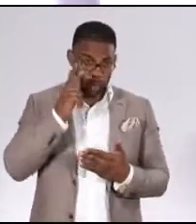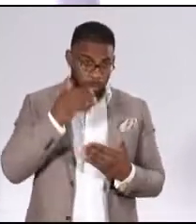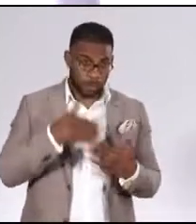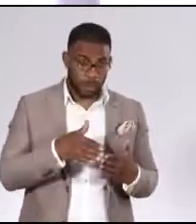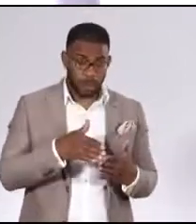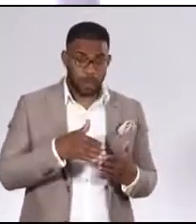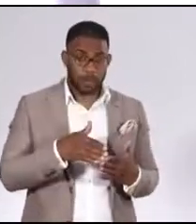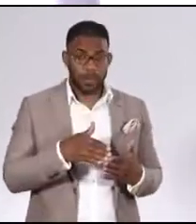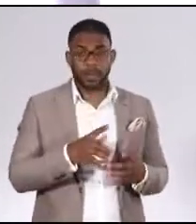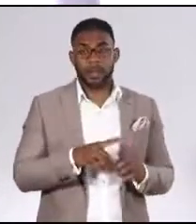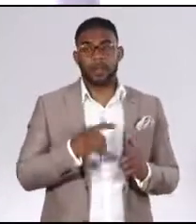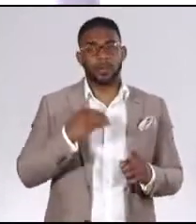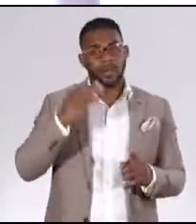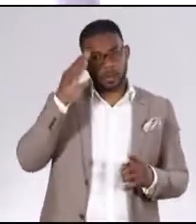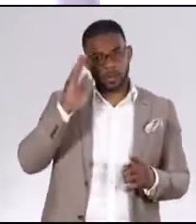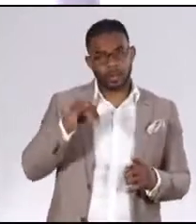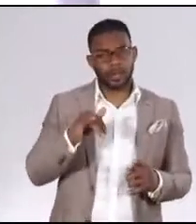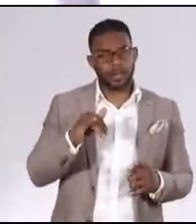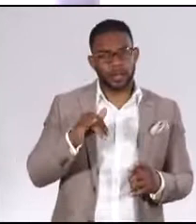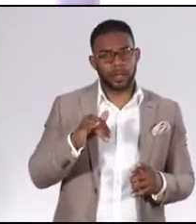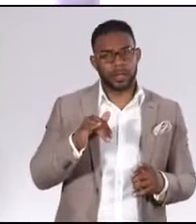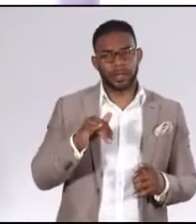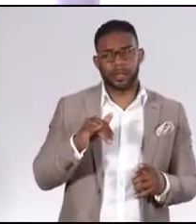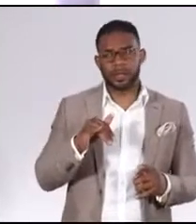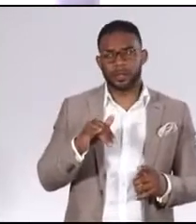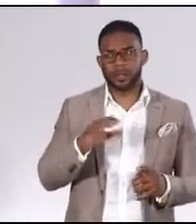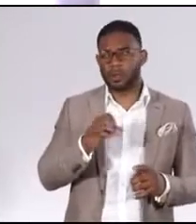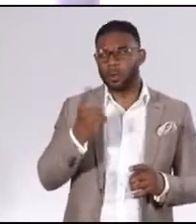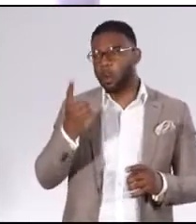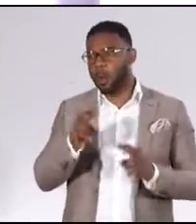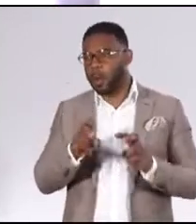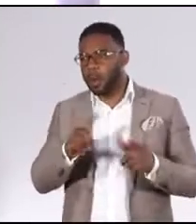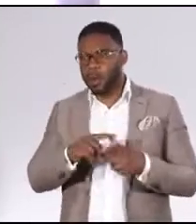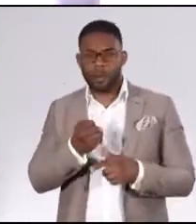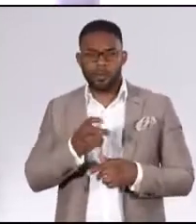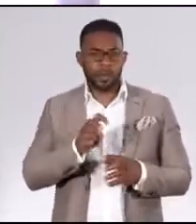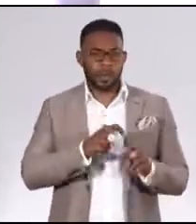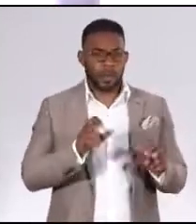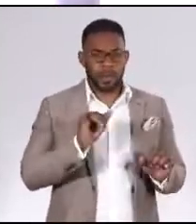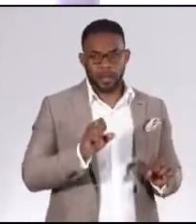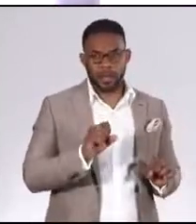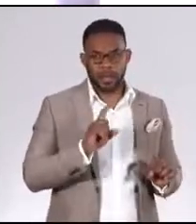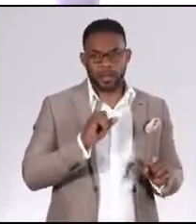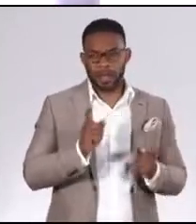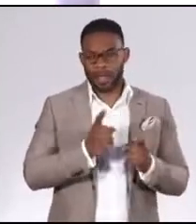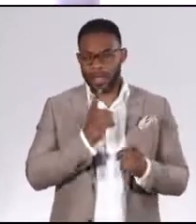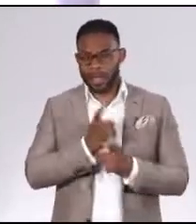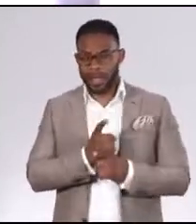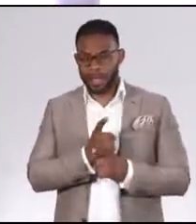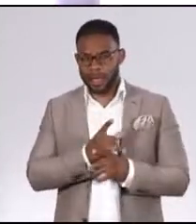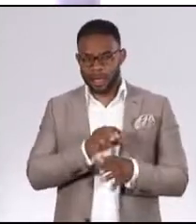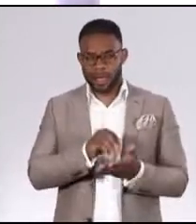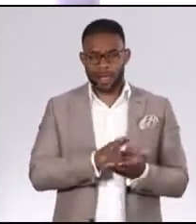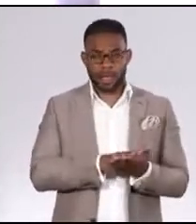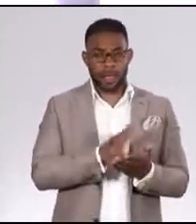However, we know that no uh one panel or a couple of panels could accurately capture the full range of experiences,